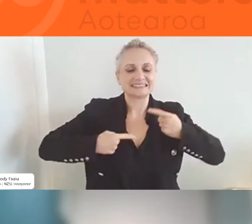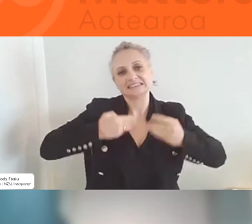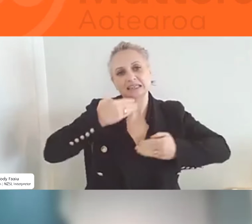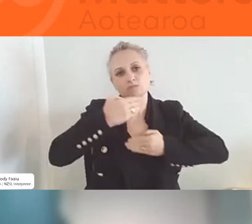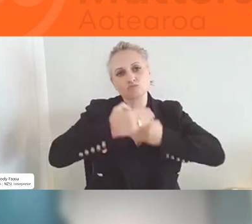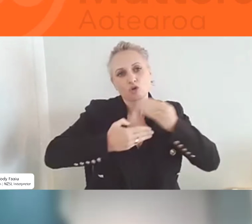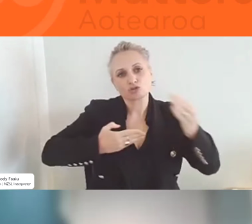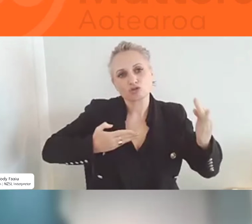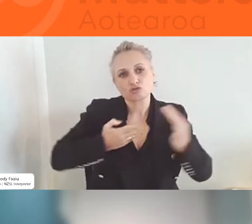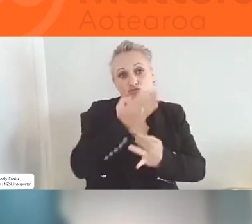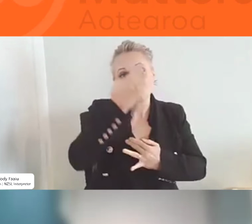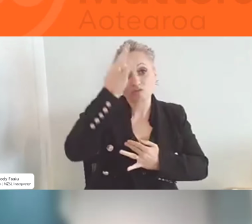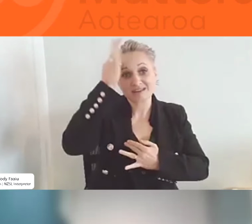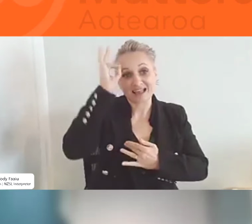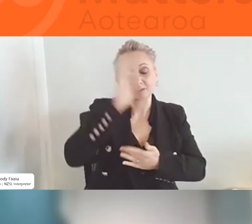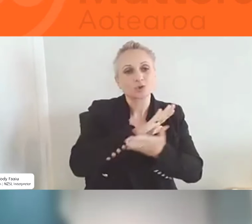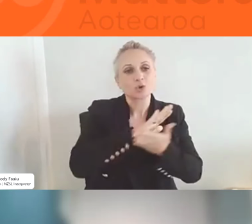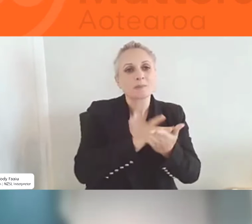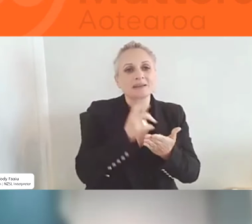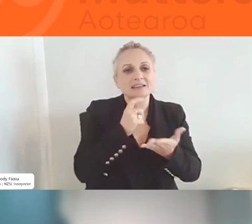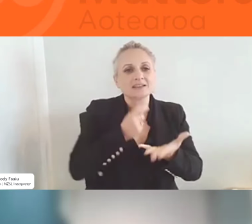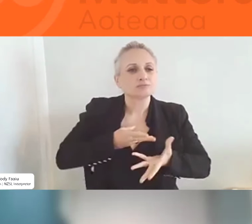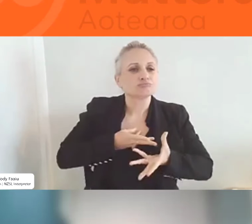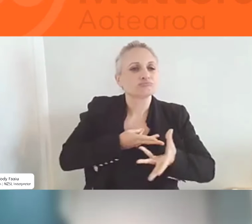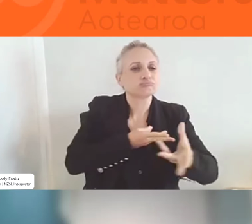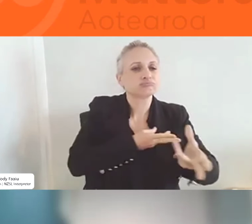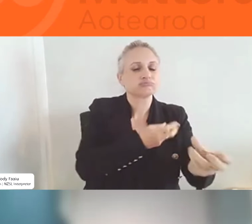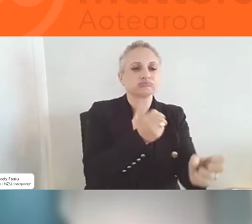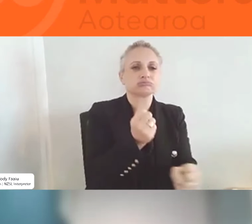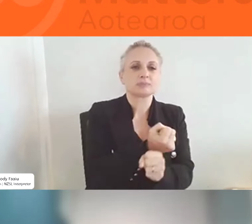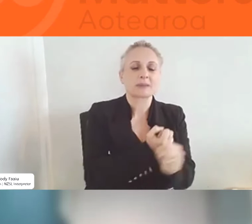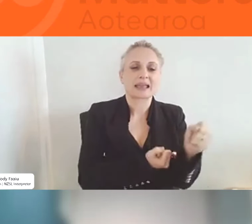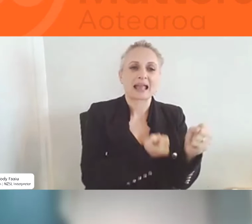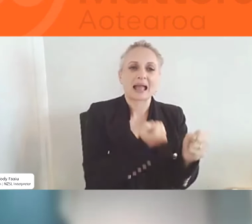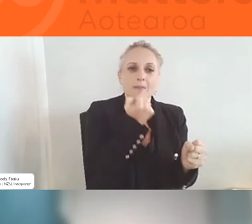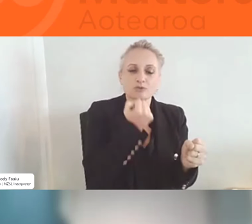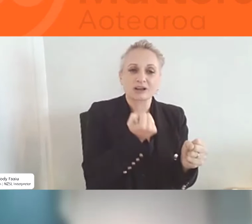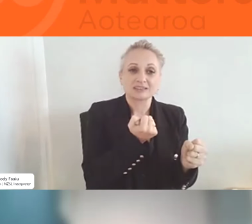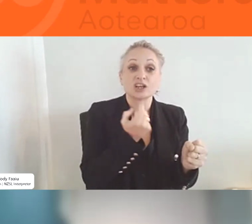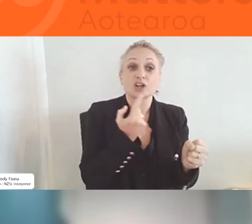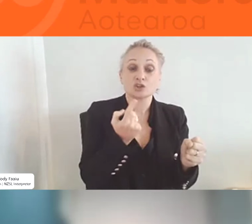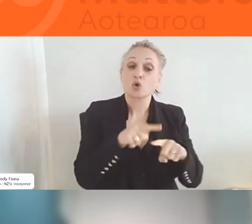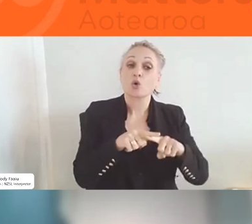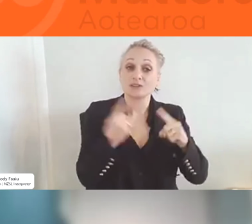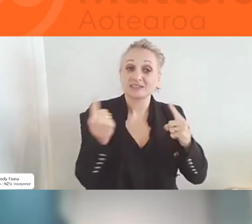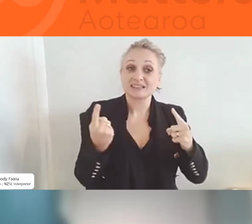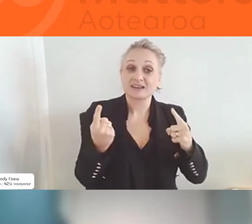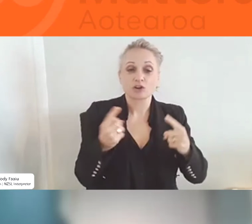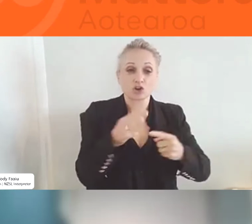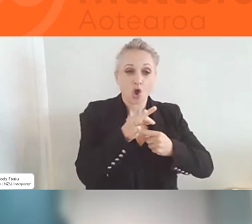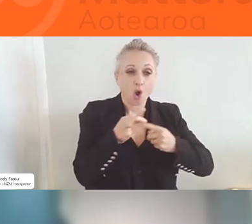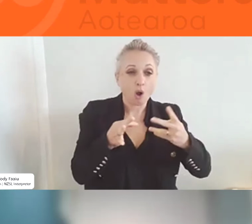making these upgrades. So there are levers to be pulled to improving